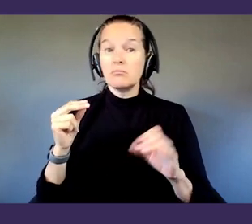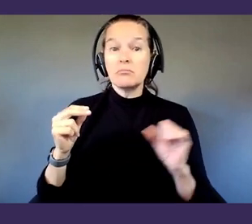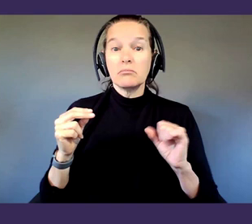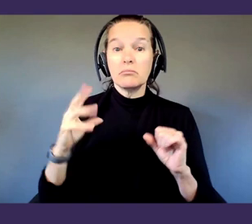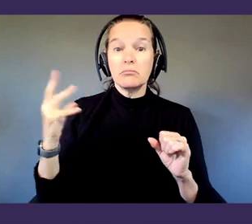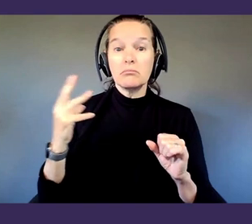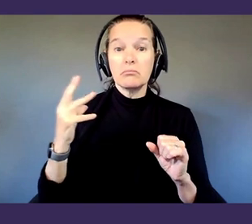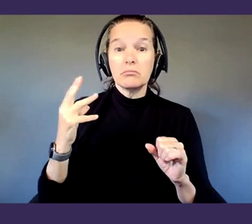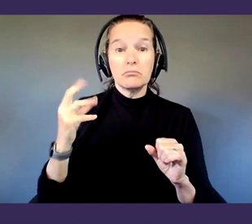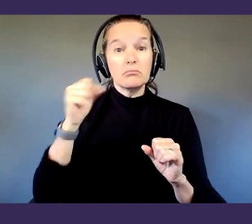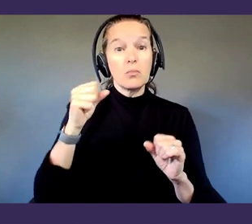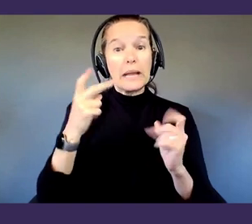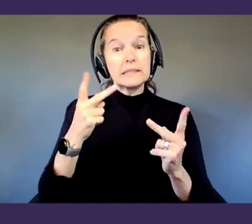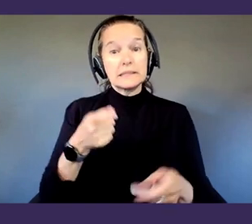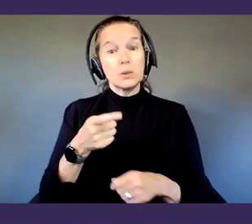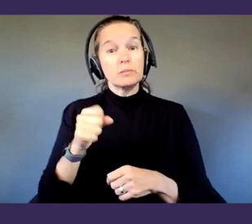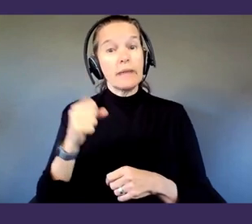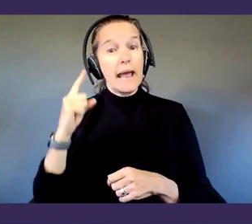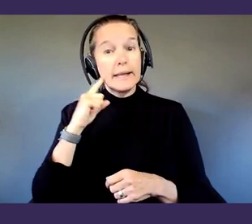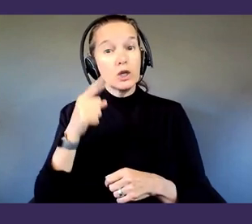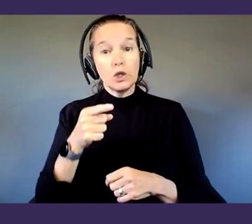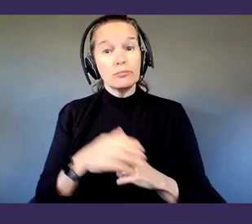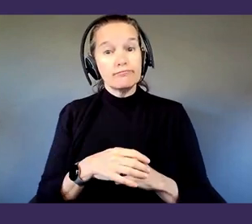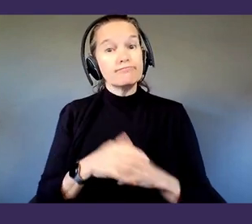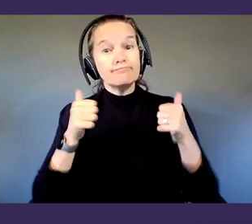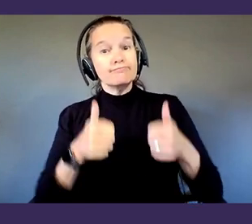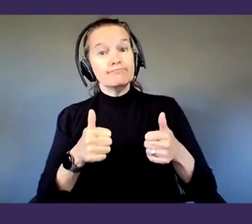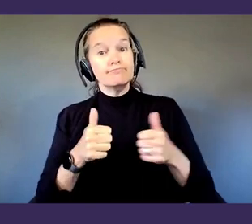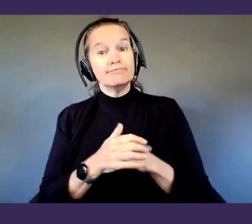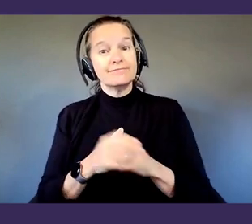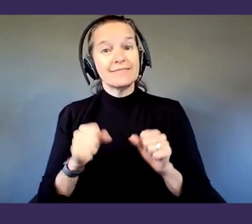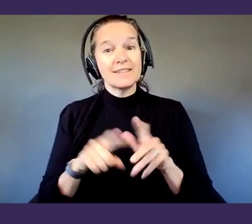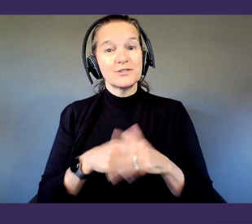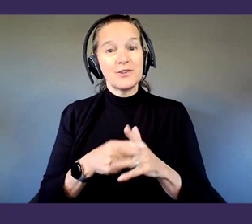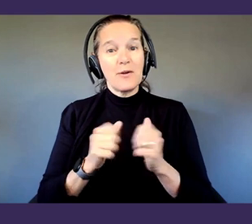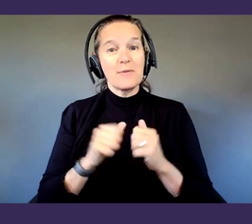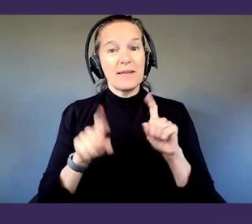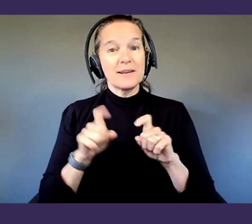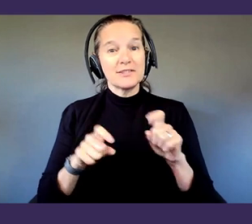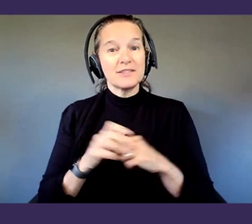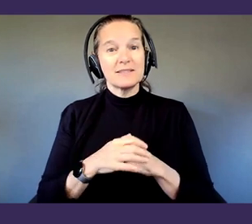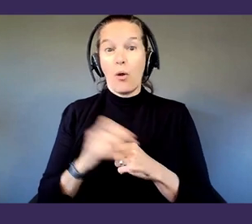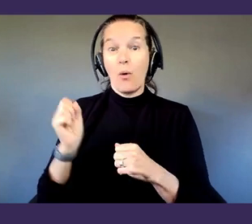[Maddie] We can see you and hear you great. So we can go ahead and get started with our questions. Okay, thank you.